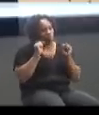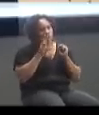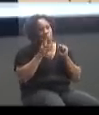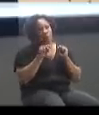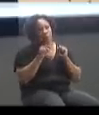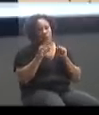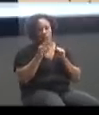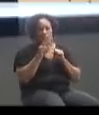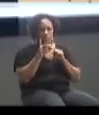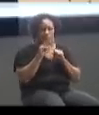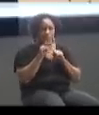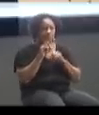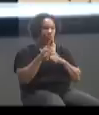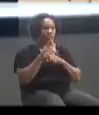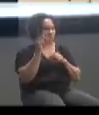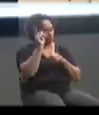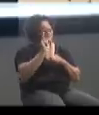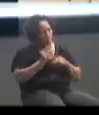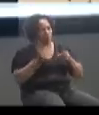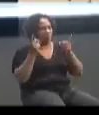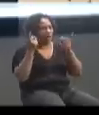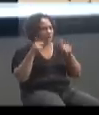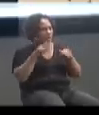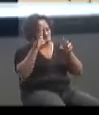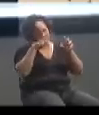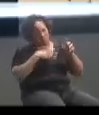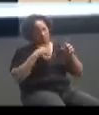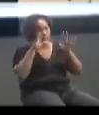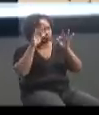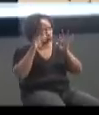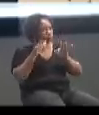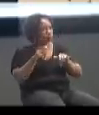WHOM HAVE LAPTOPS, CONTINUED WORKING WITHOUT SKIPPING A BEAT.